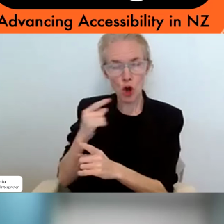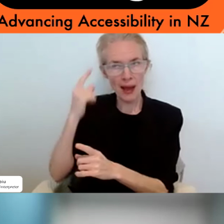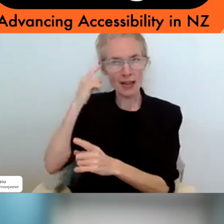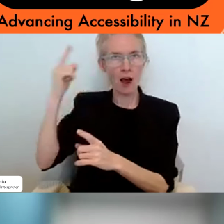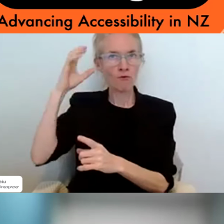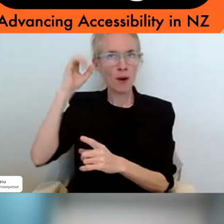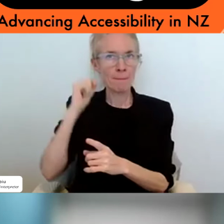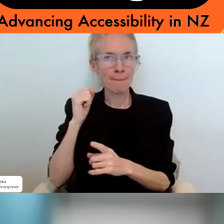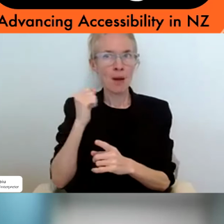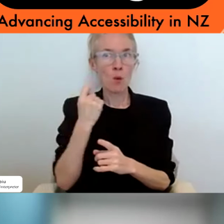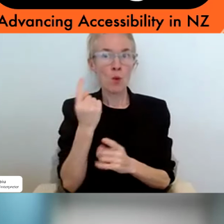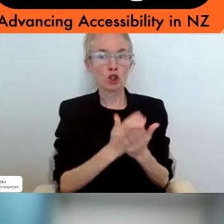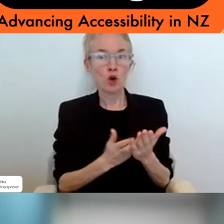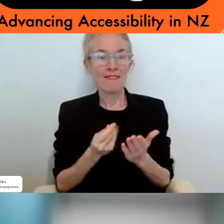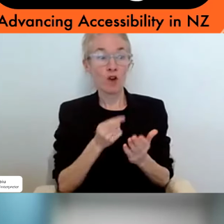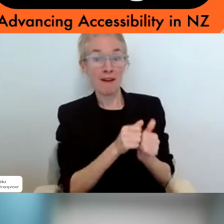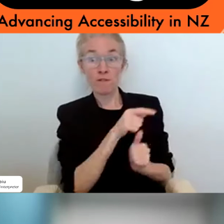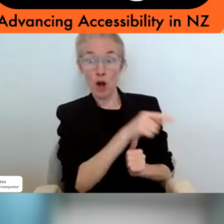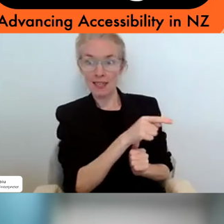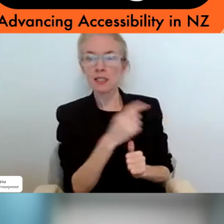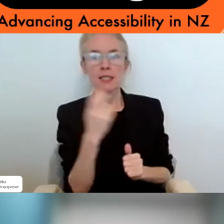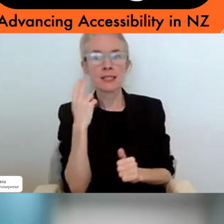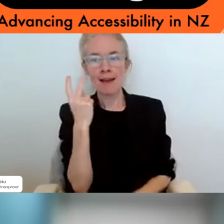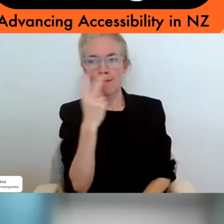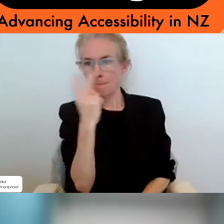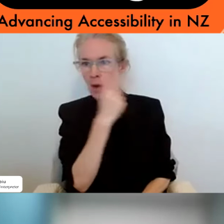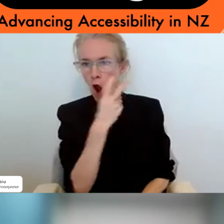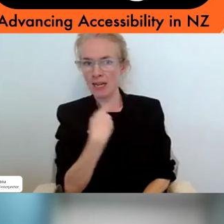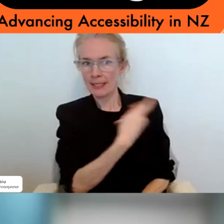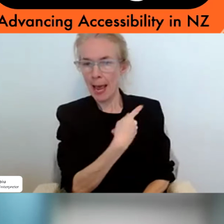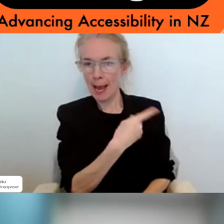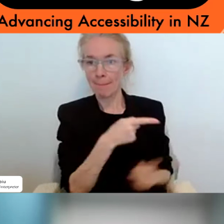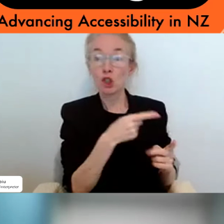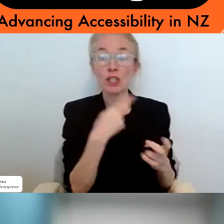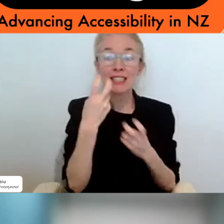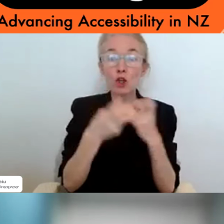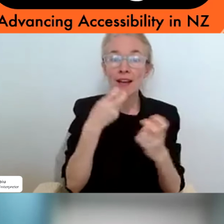to get into social housing and has been having issues where a